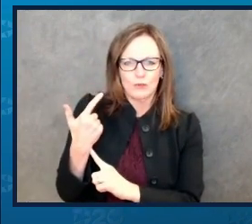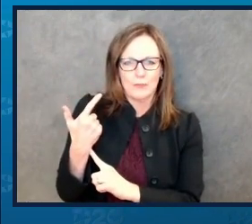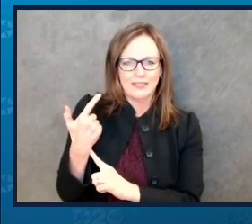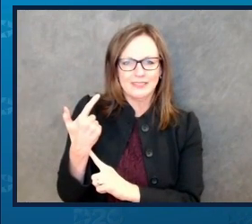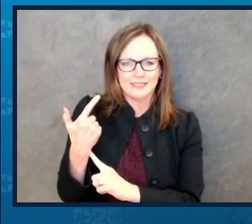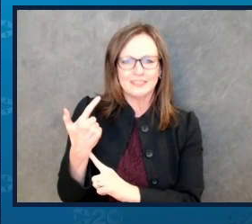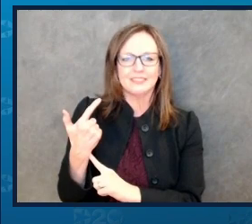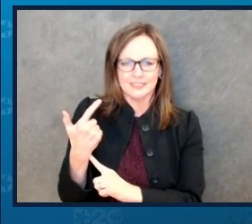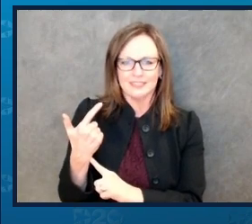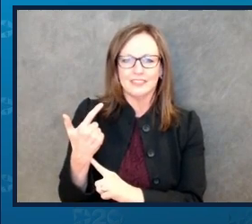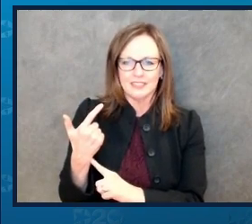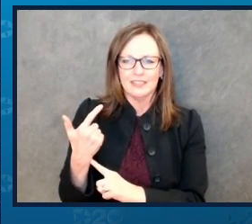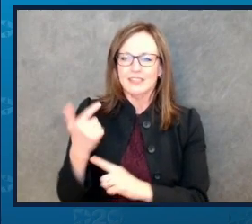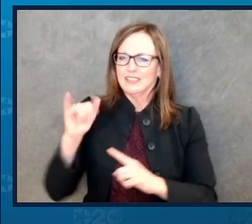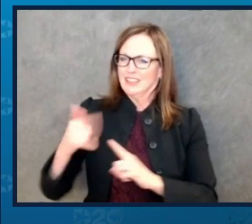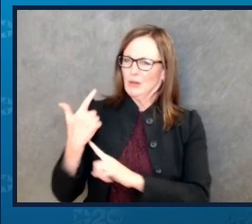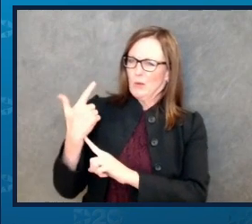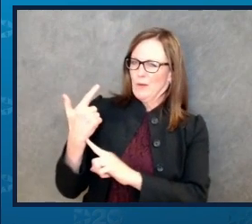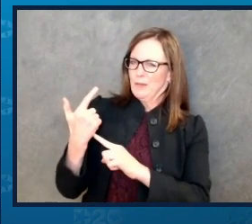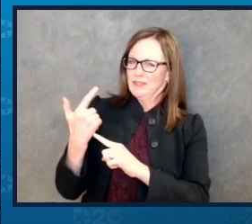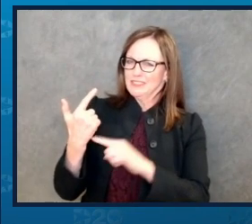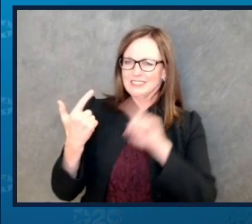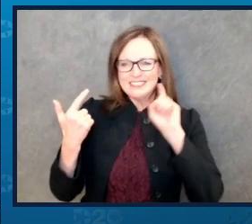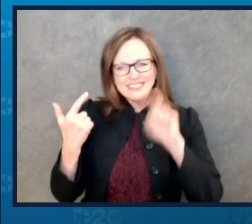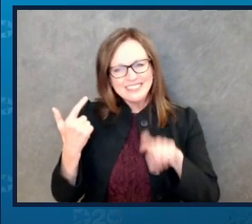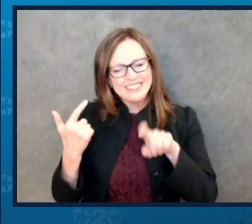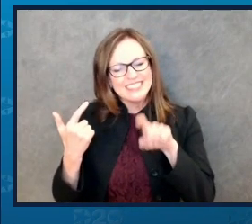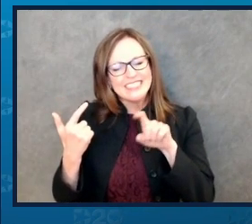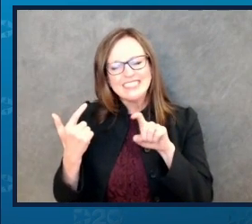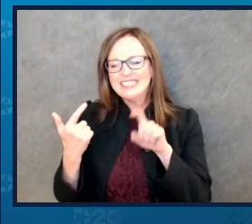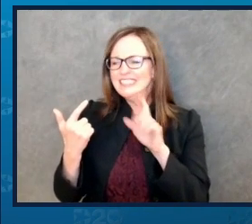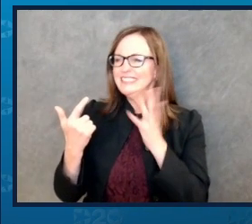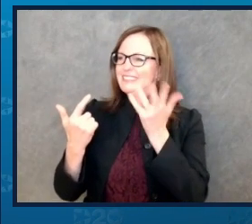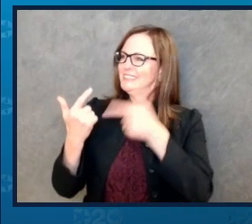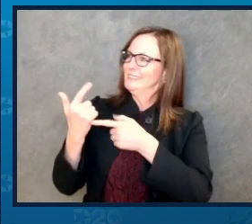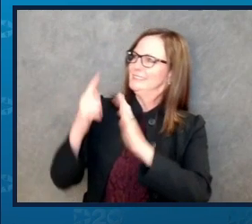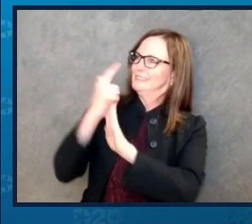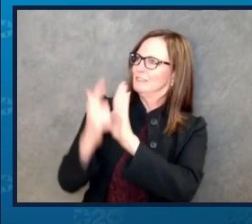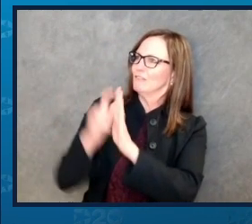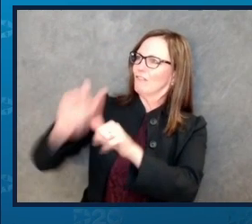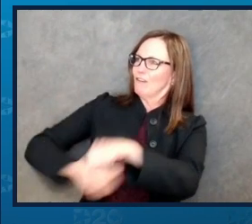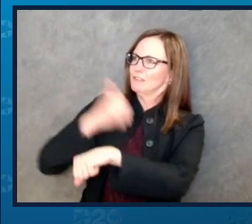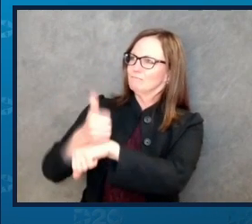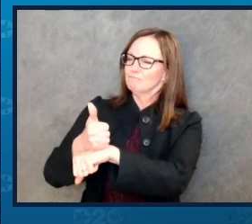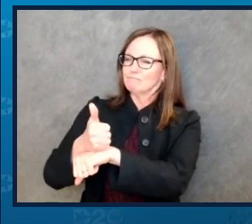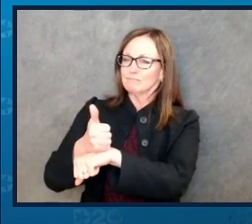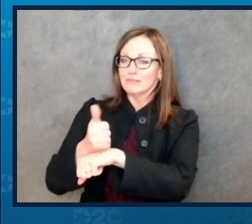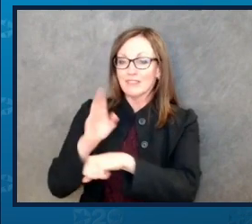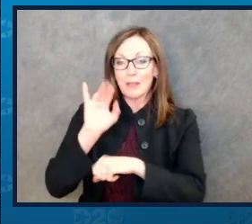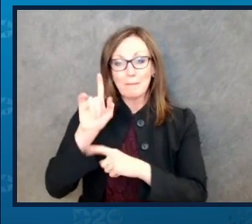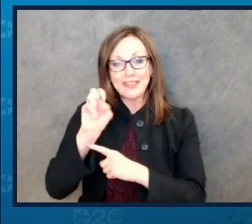WILL DO IT AGAIN, AS PRESIDENT.